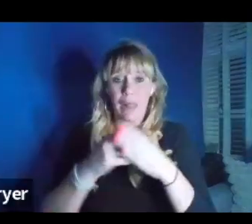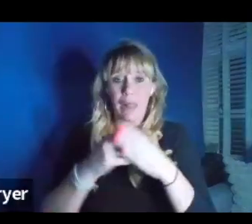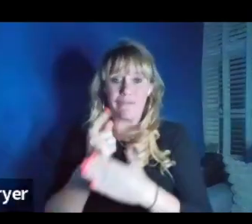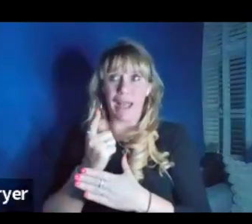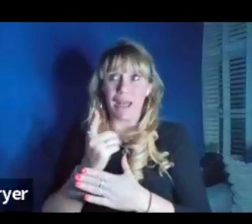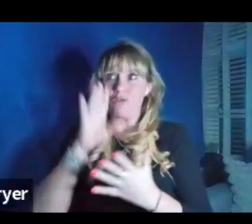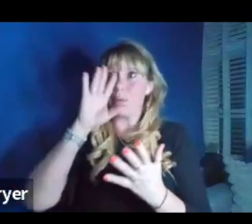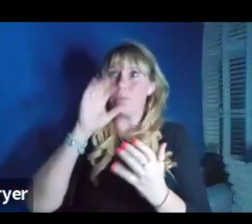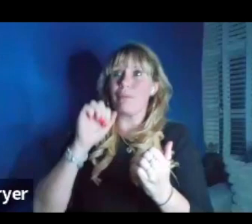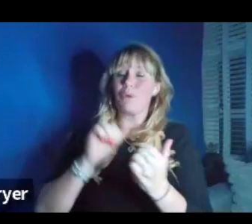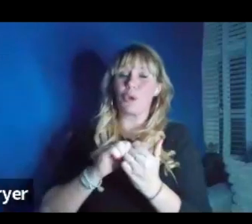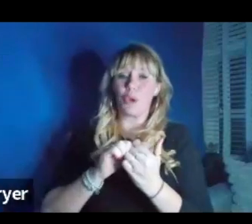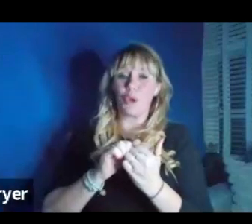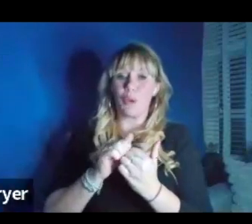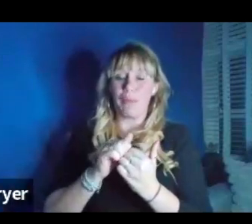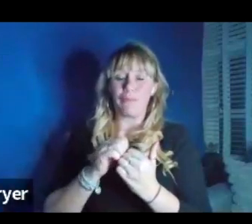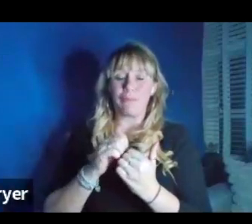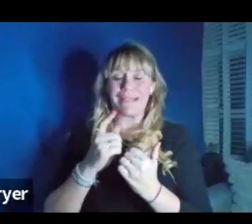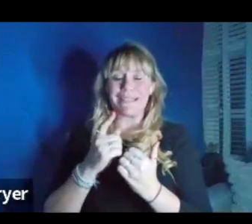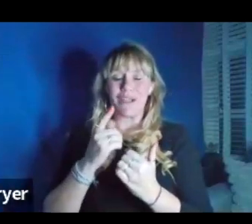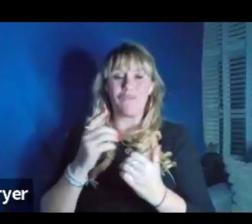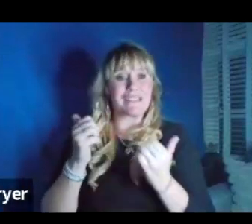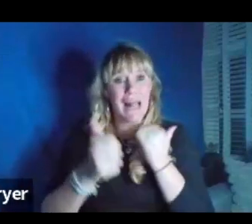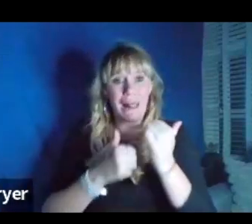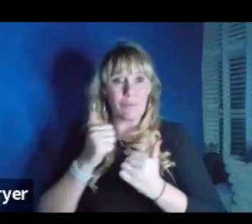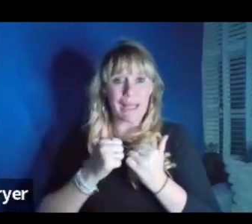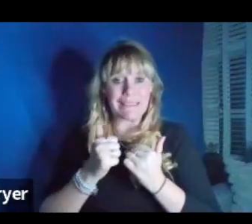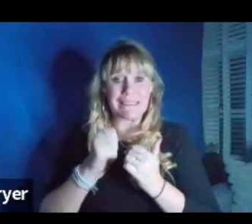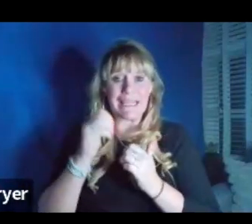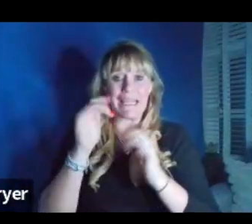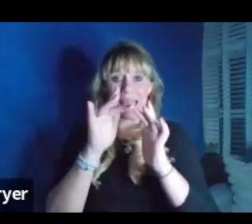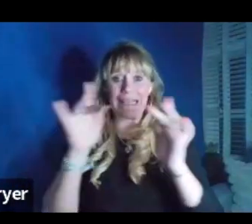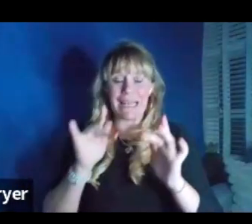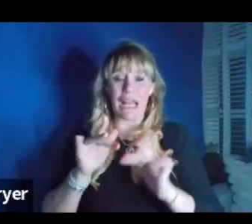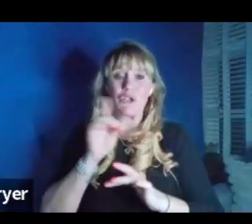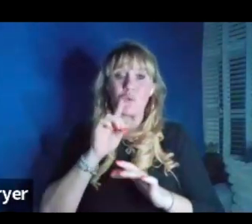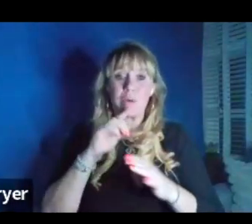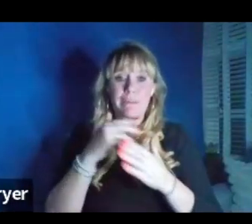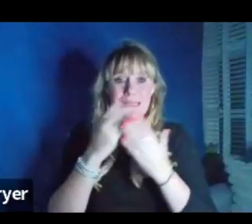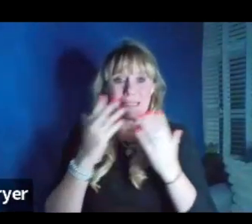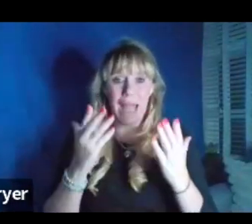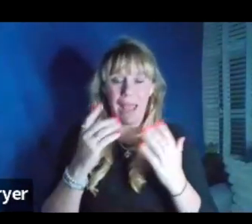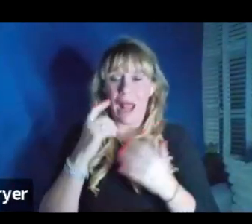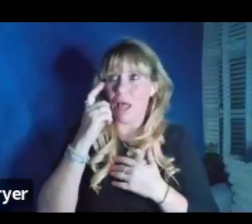International Women's Day and because of that I thought I would go on a little stroll down memory lane